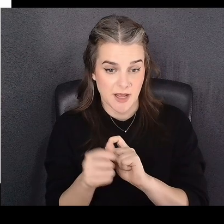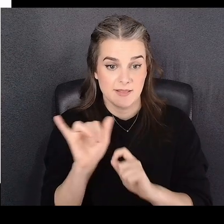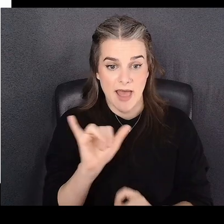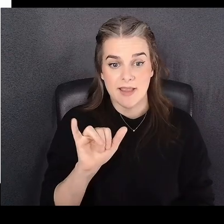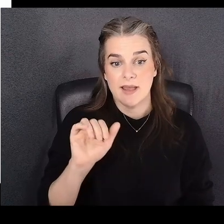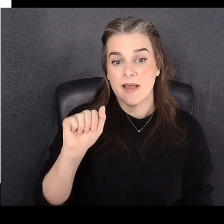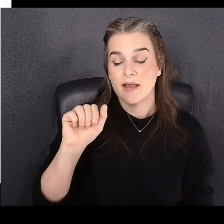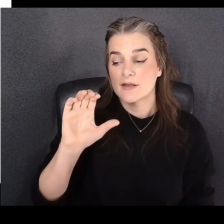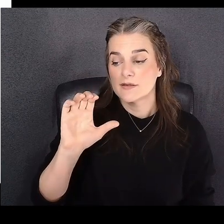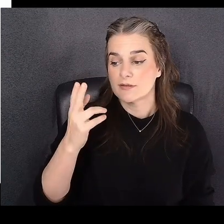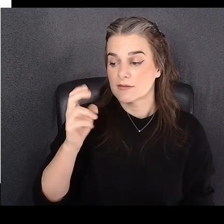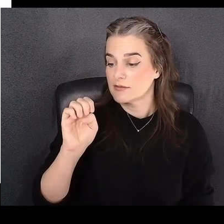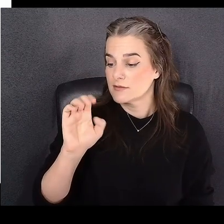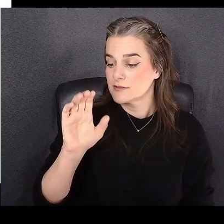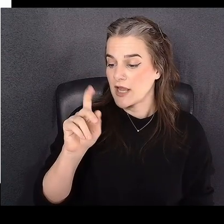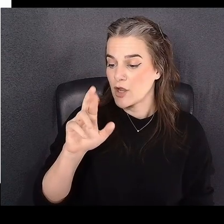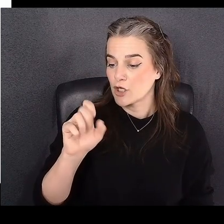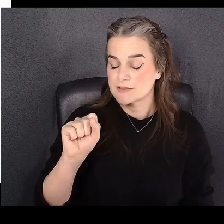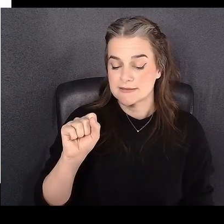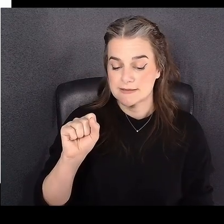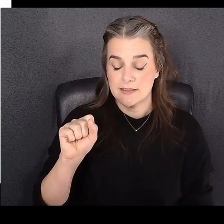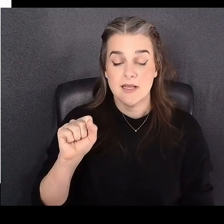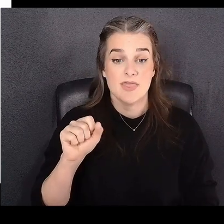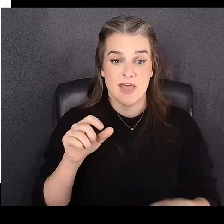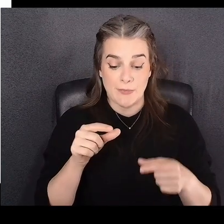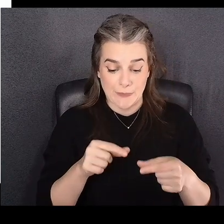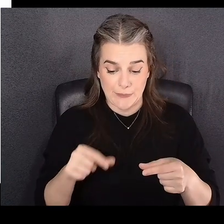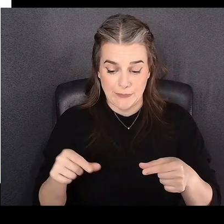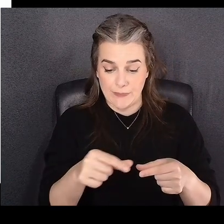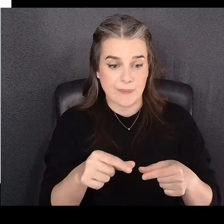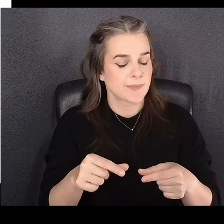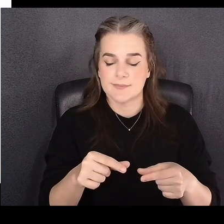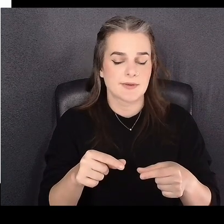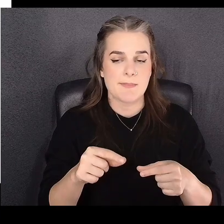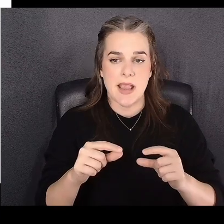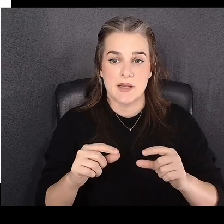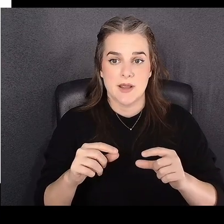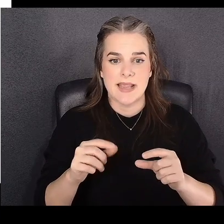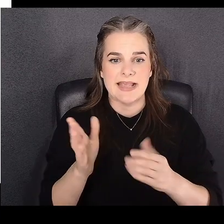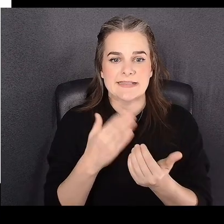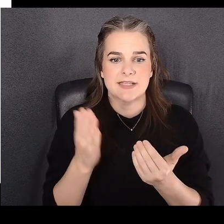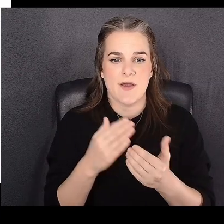in order to pick it up. You can also mount the game differently.